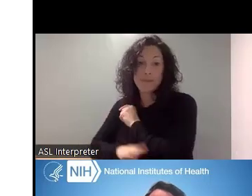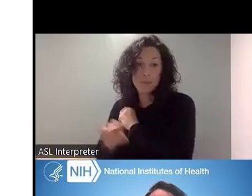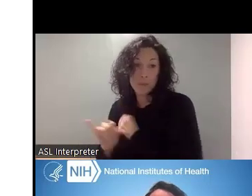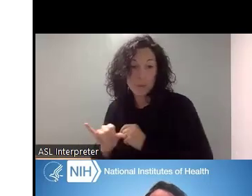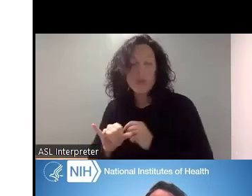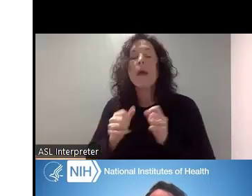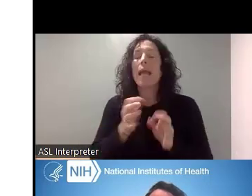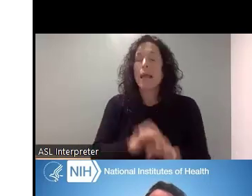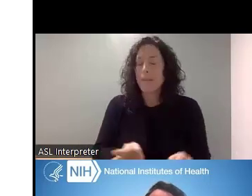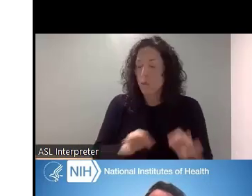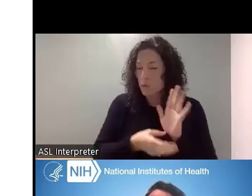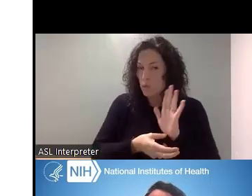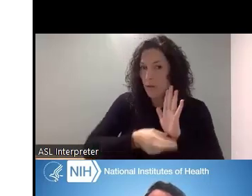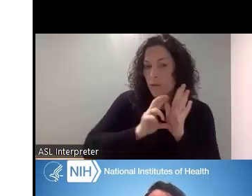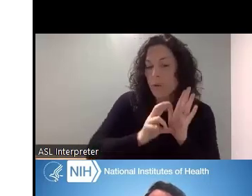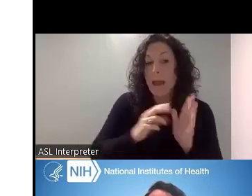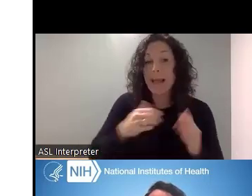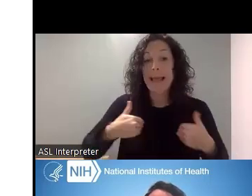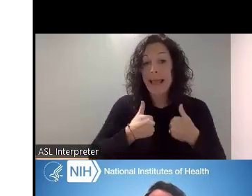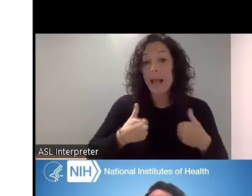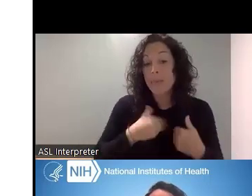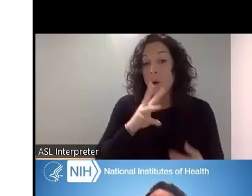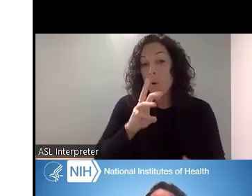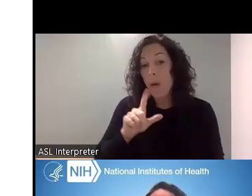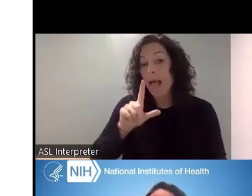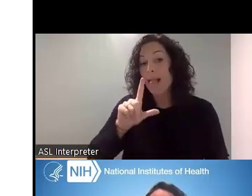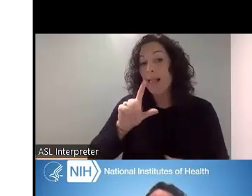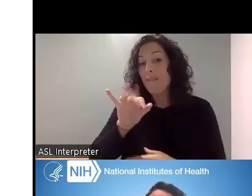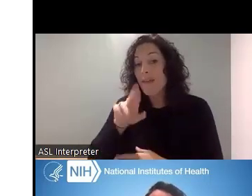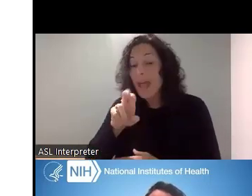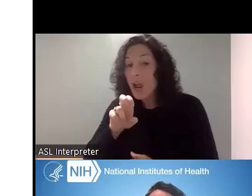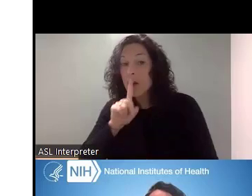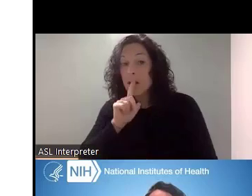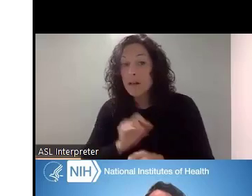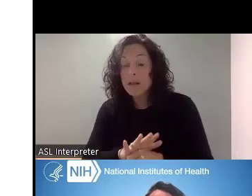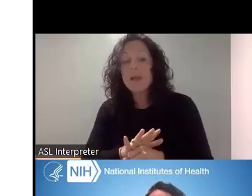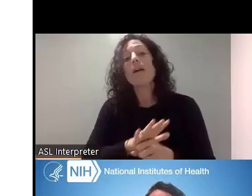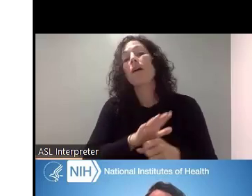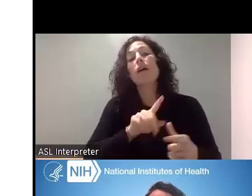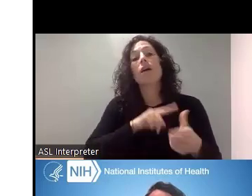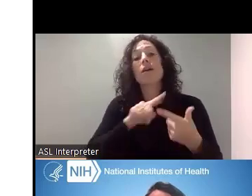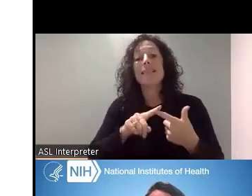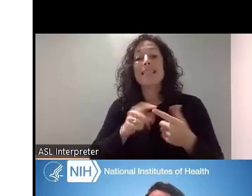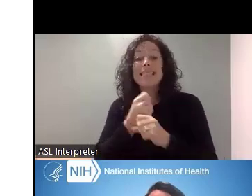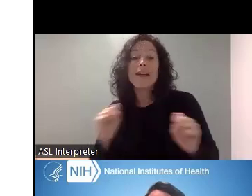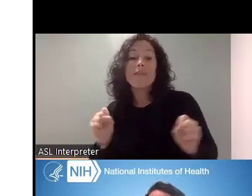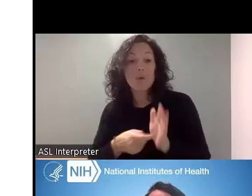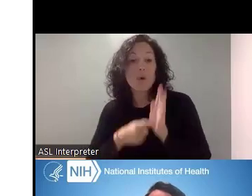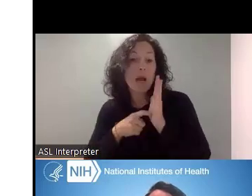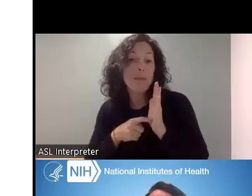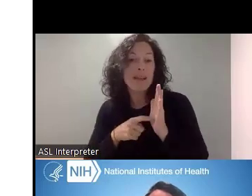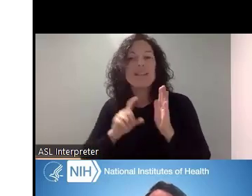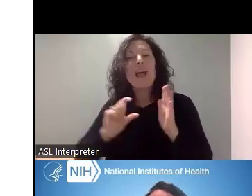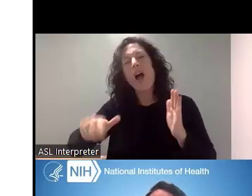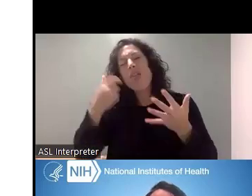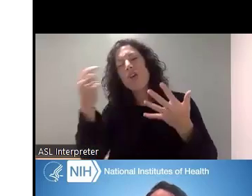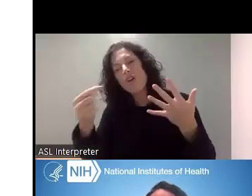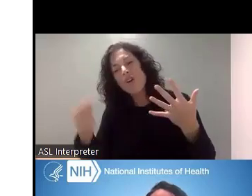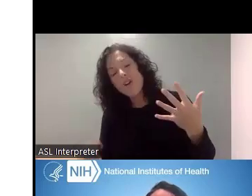for things like animal welfare assurances, safety requirements and other areas to make sure that your organization is compliant.